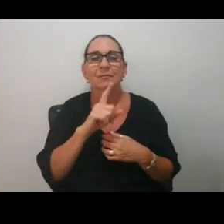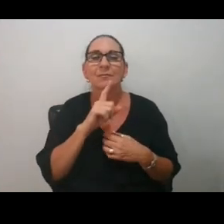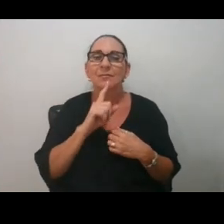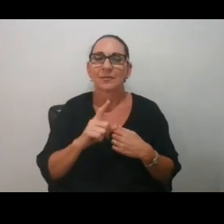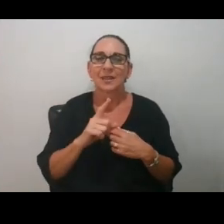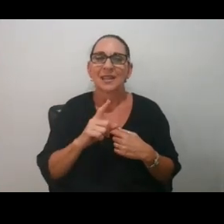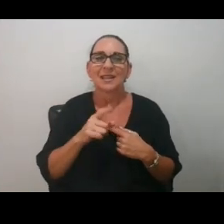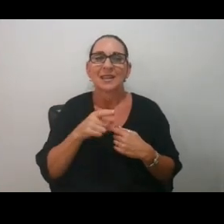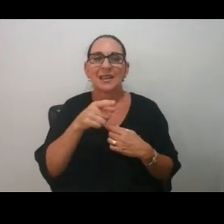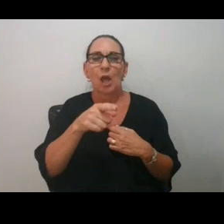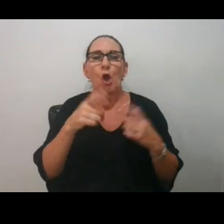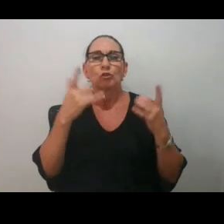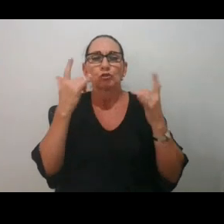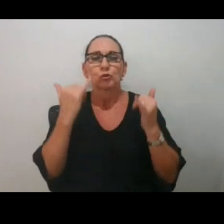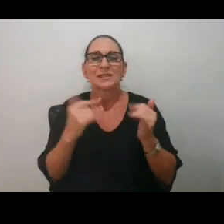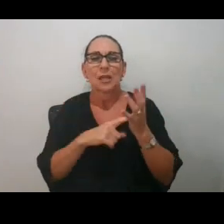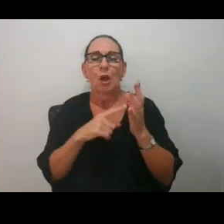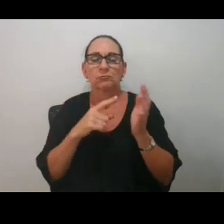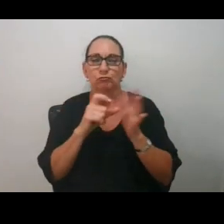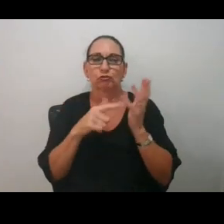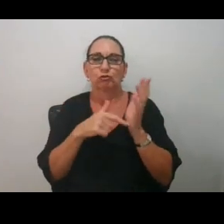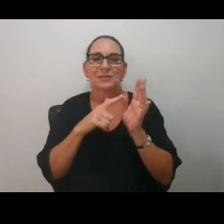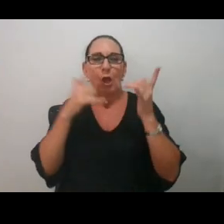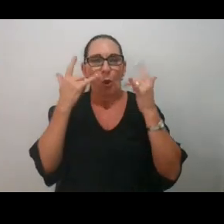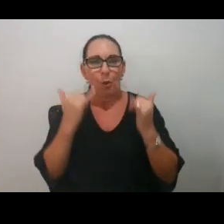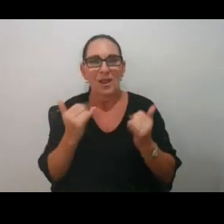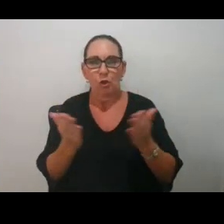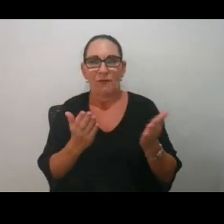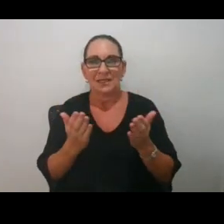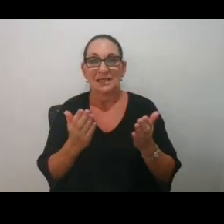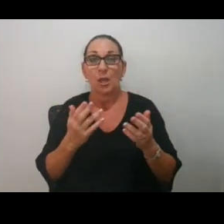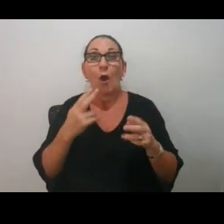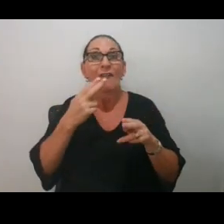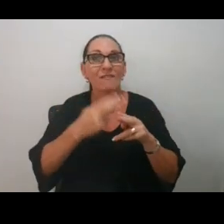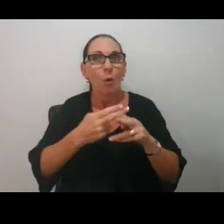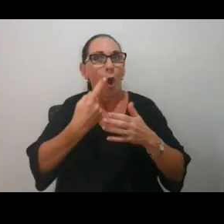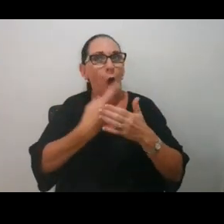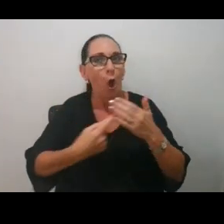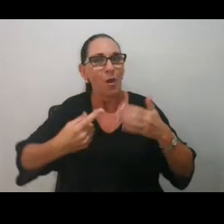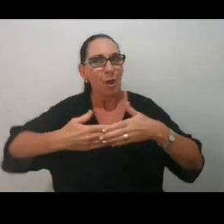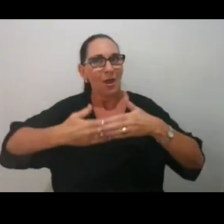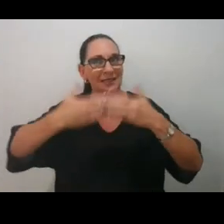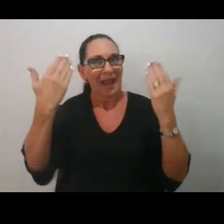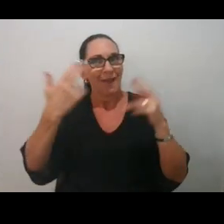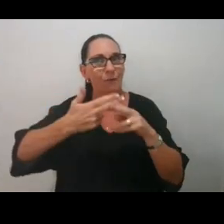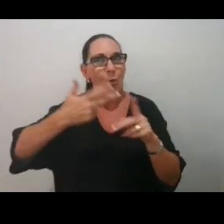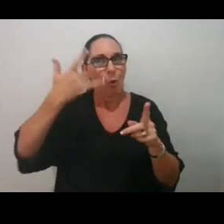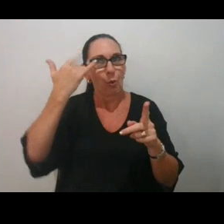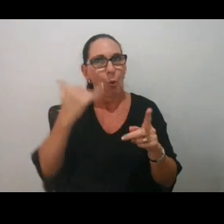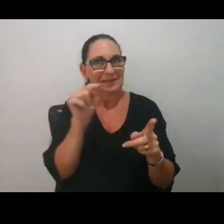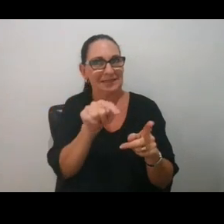are very used to how that how that looks and how that works um but it basically just means that um